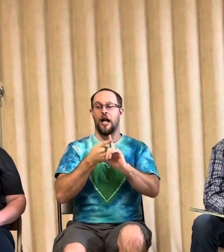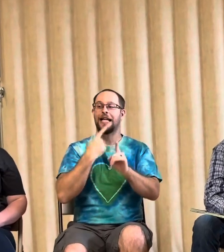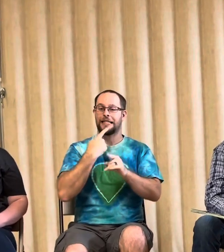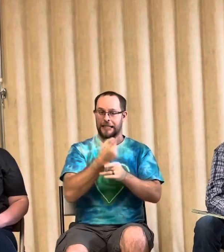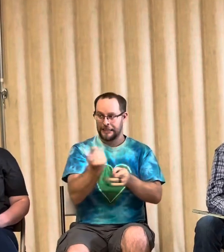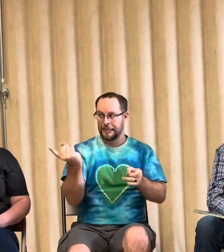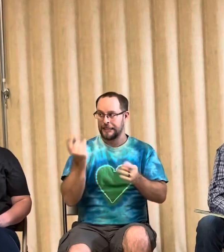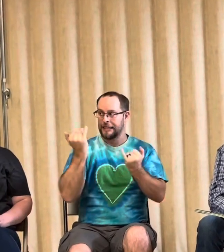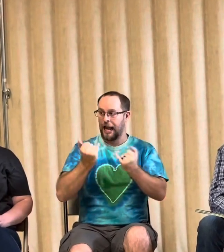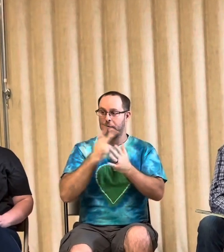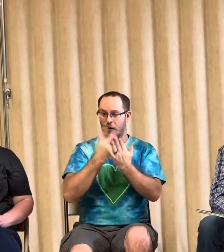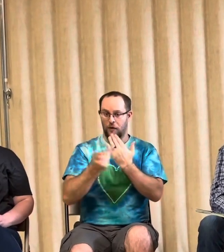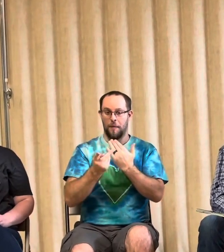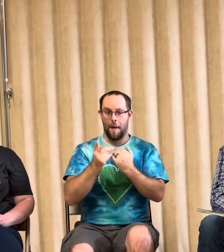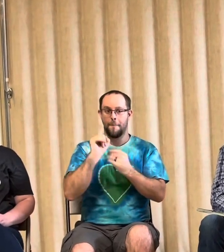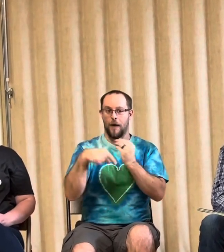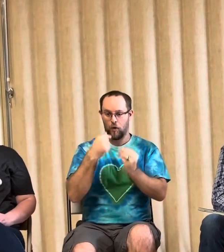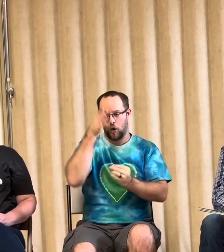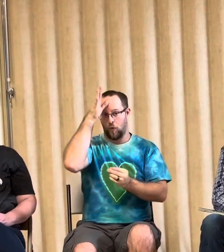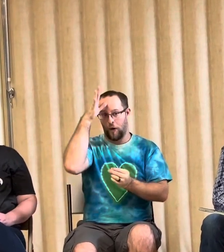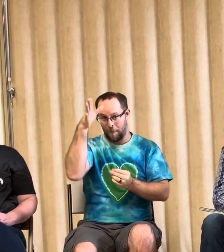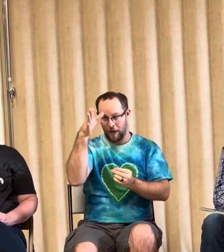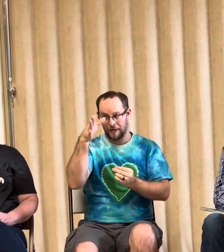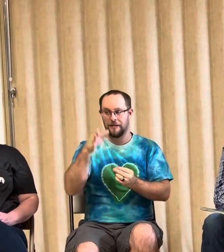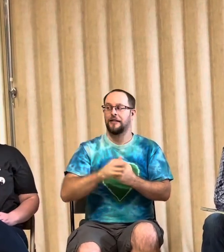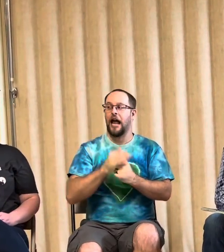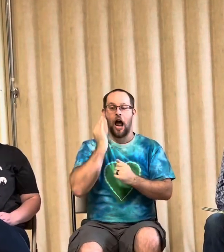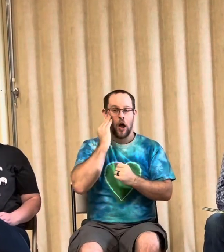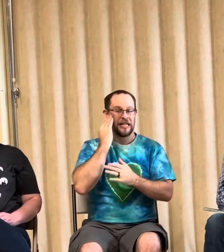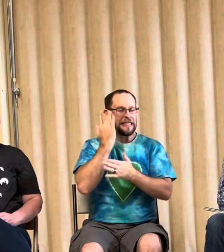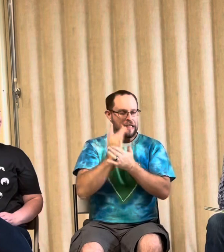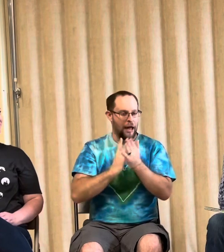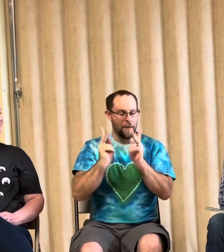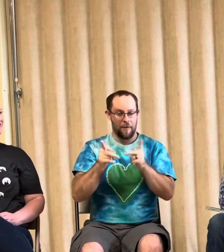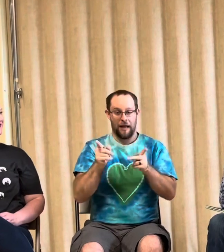Today's program is about Grandpas. Now, I know that some people have grandpas, some people don't